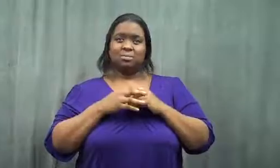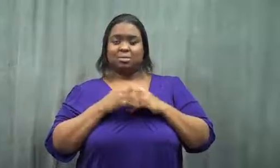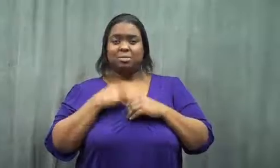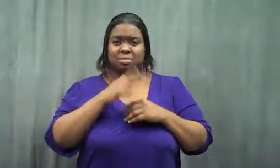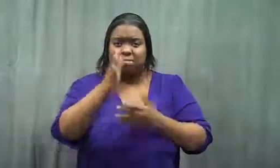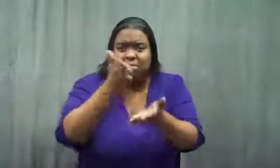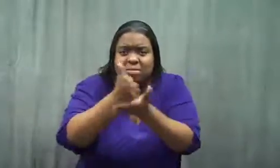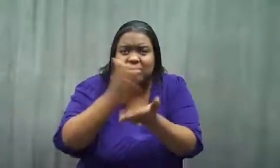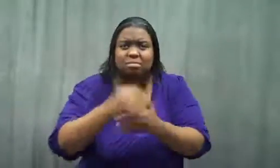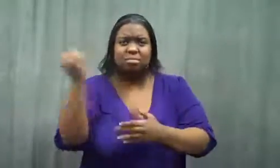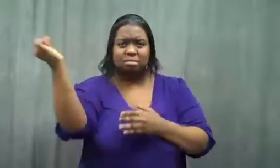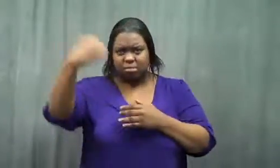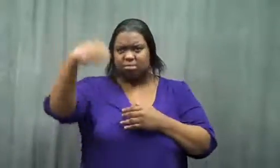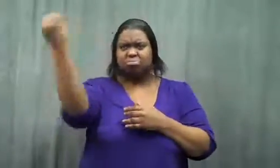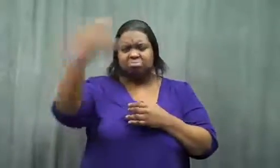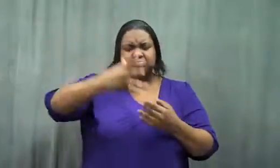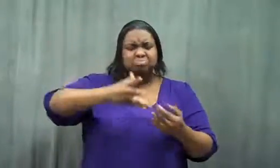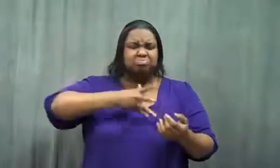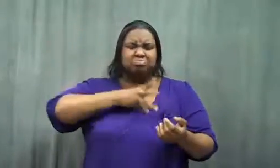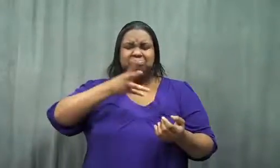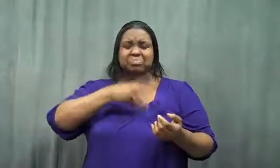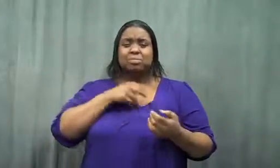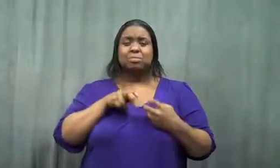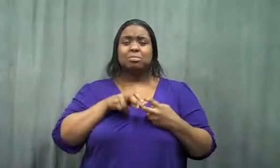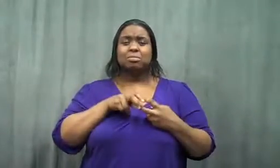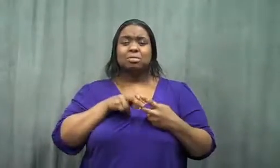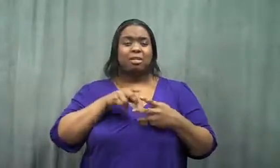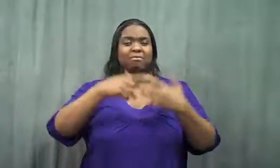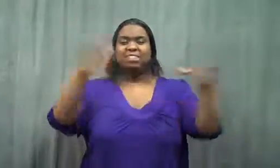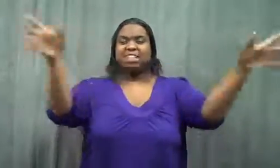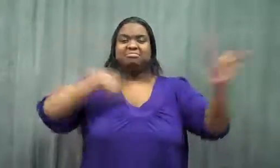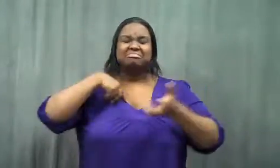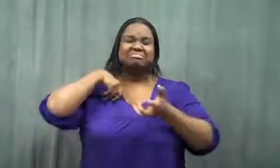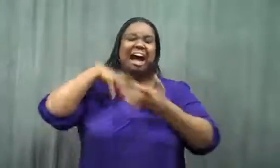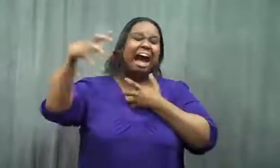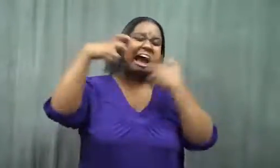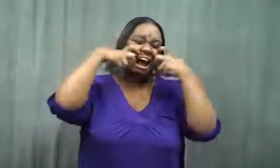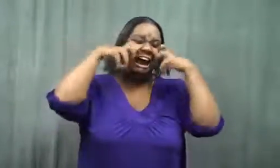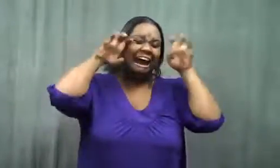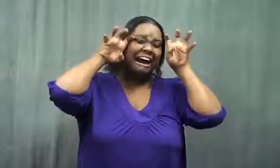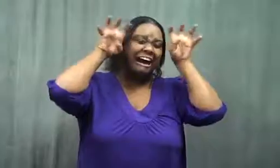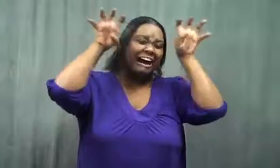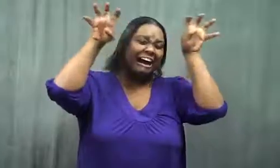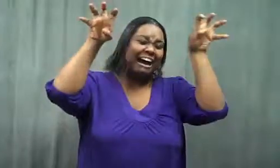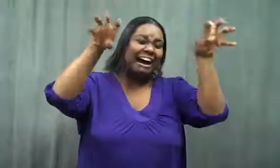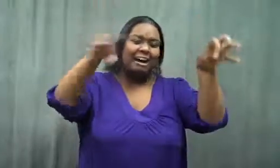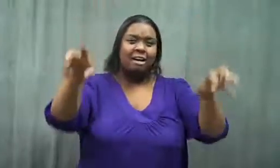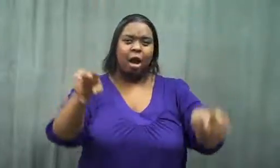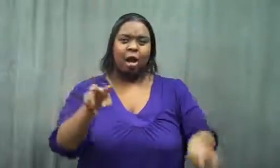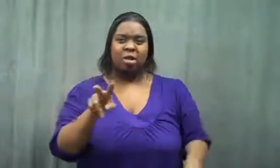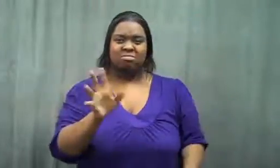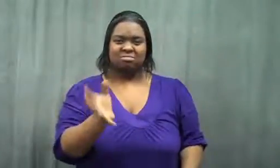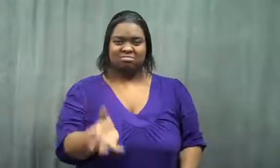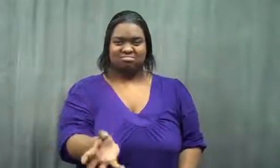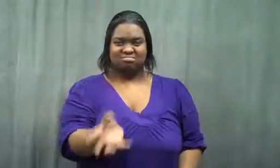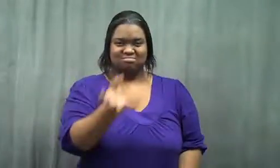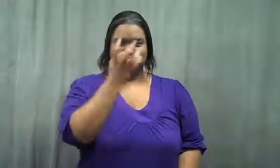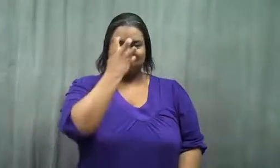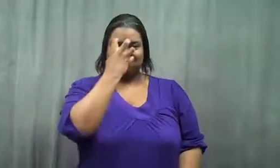I asked her if she was all right, and she would say she was fine. Finally, I just bust out laughing, and she was mad!